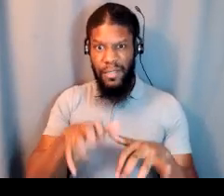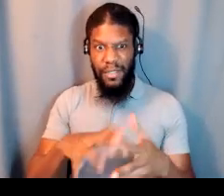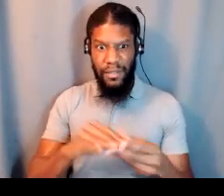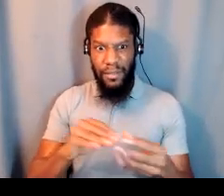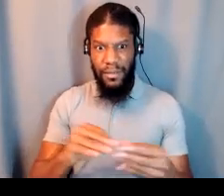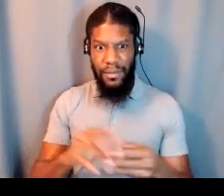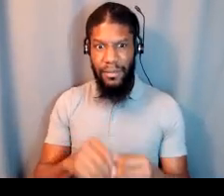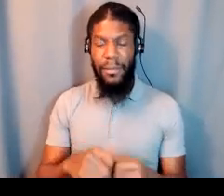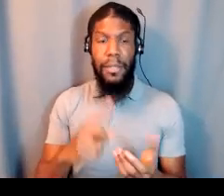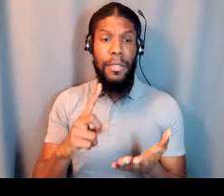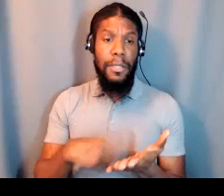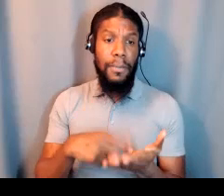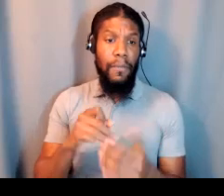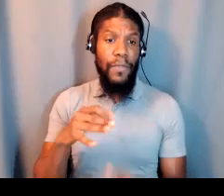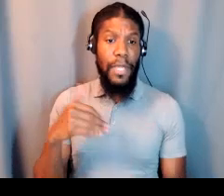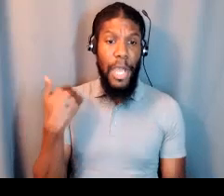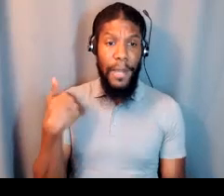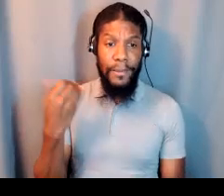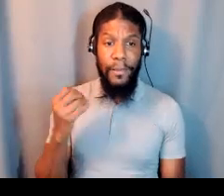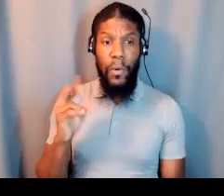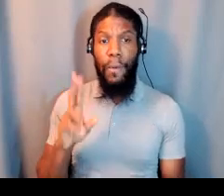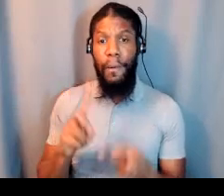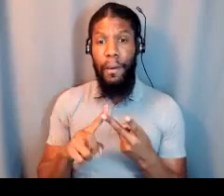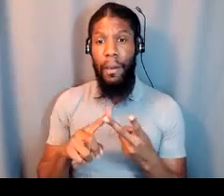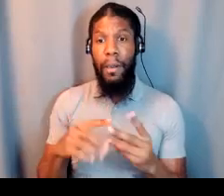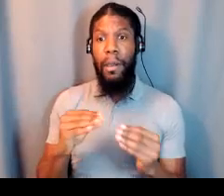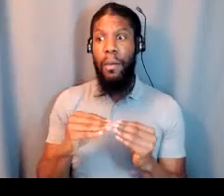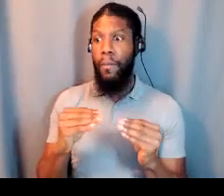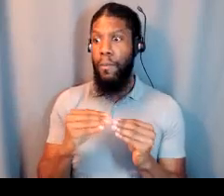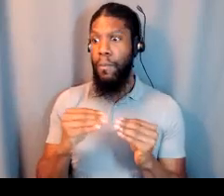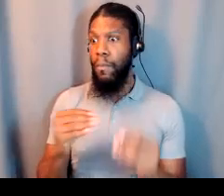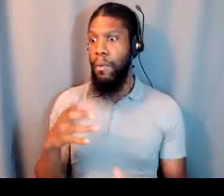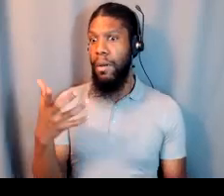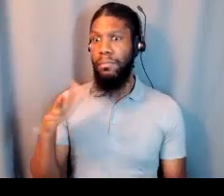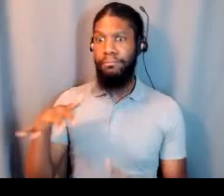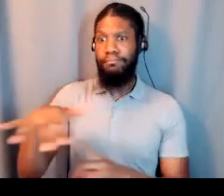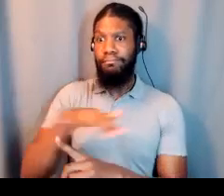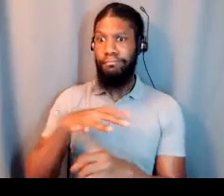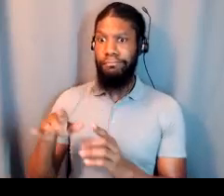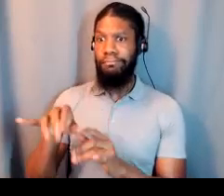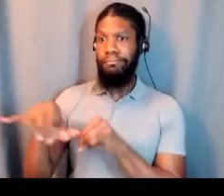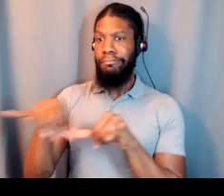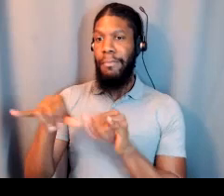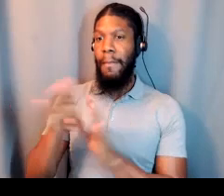especially if they're young, if they're coming from more homogenous backgrounds, they just don't know. So I'm coming from that kind of angle where we want to